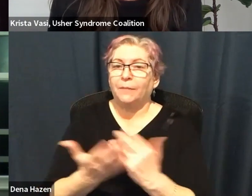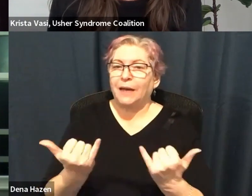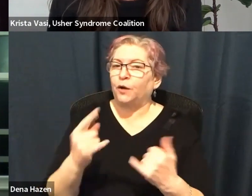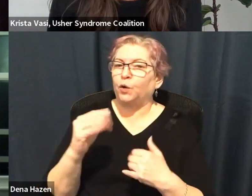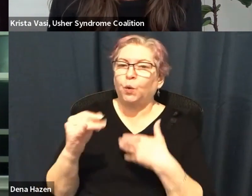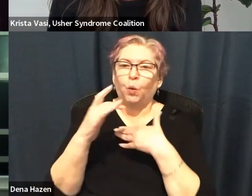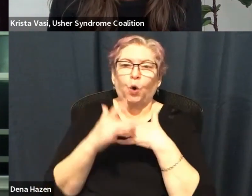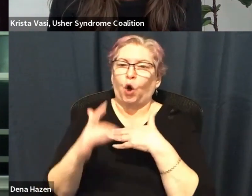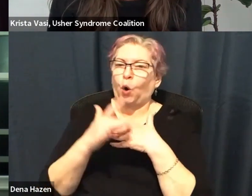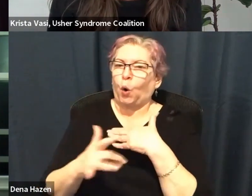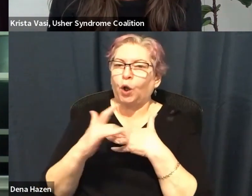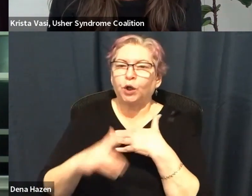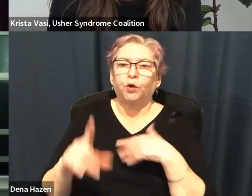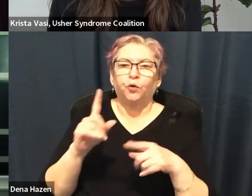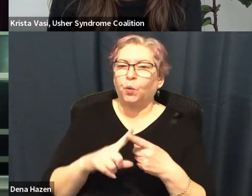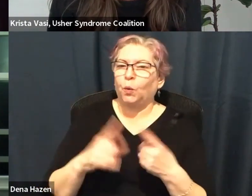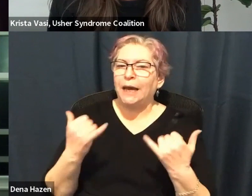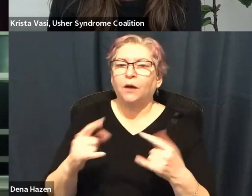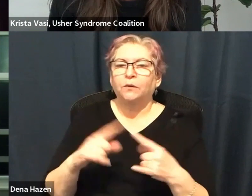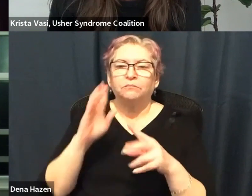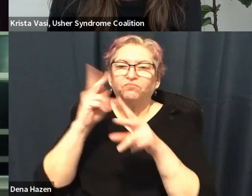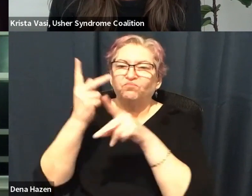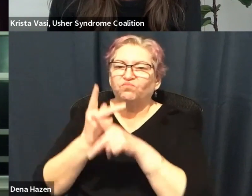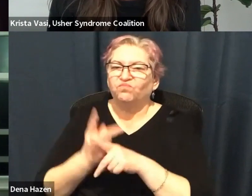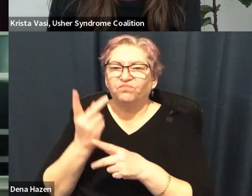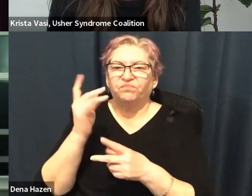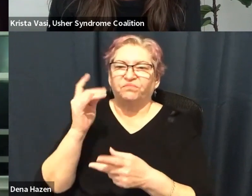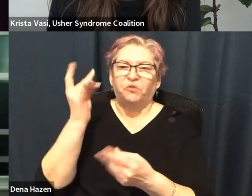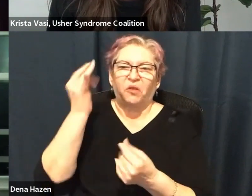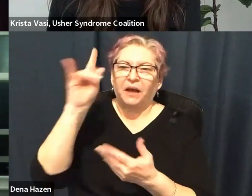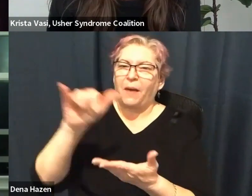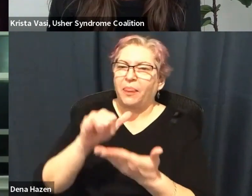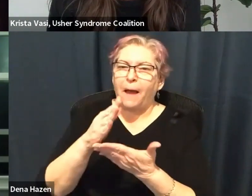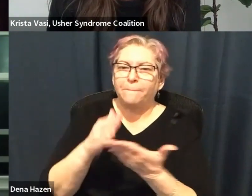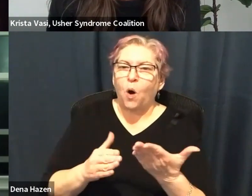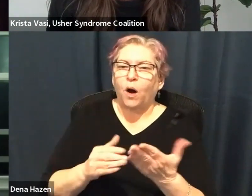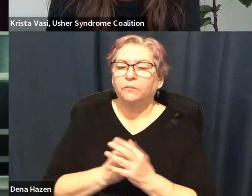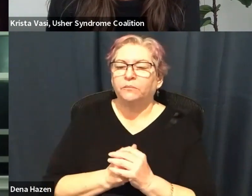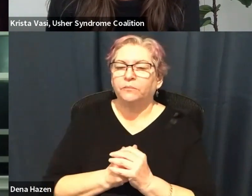in the process to even begin to think about that.